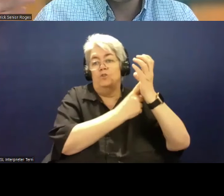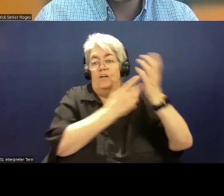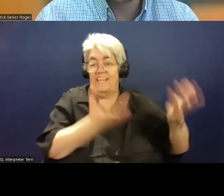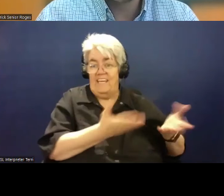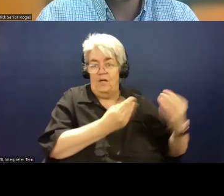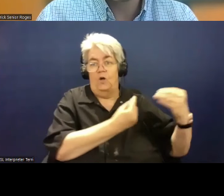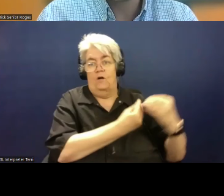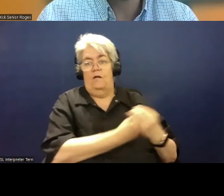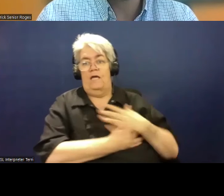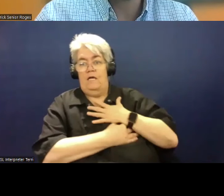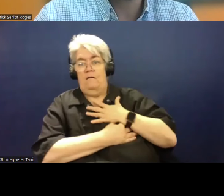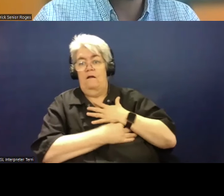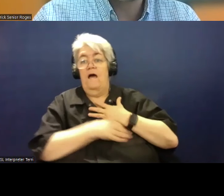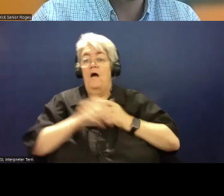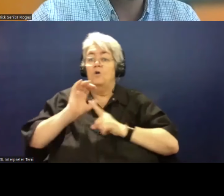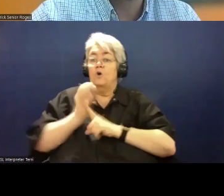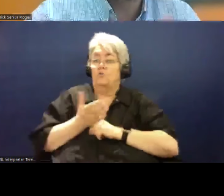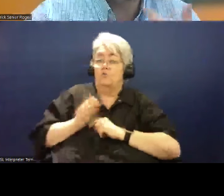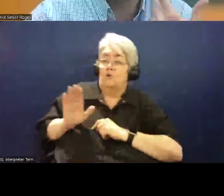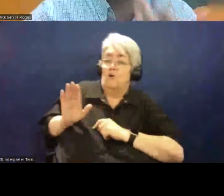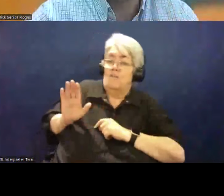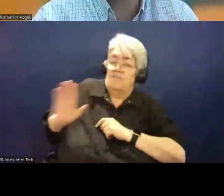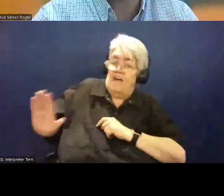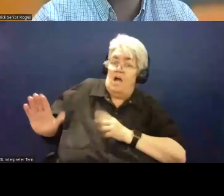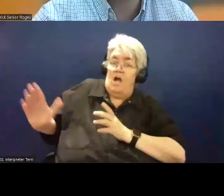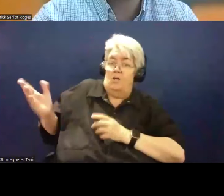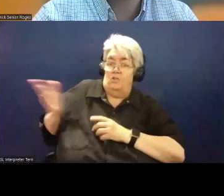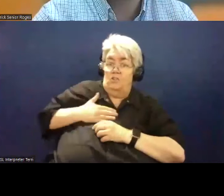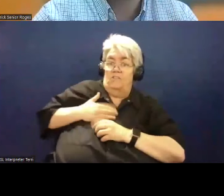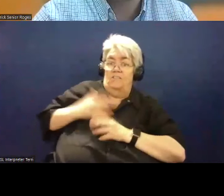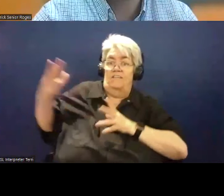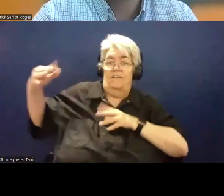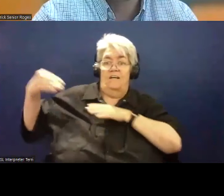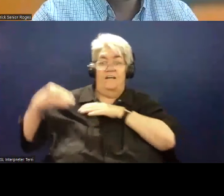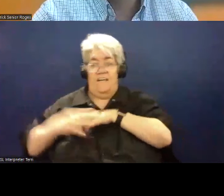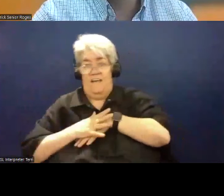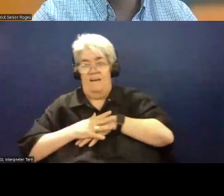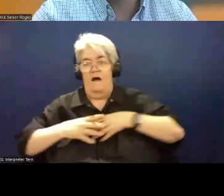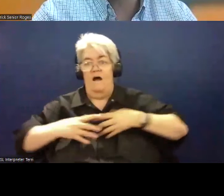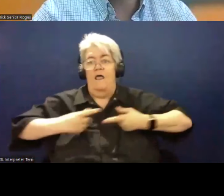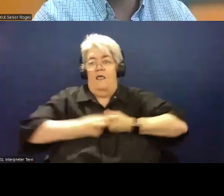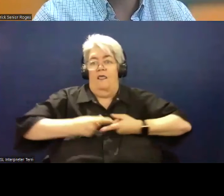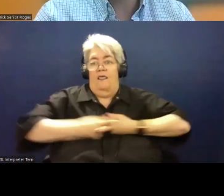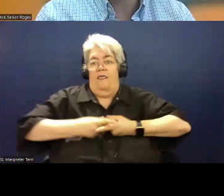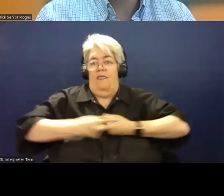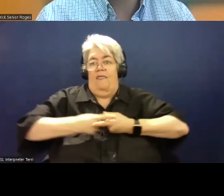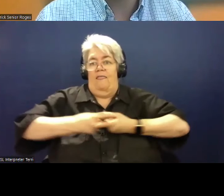AND SPENDING SOCIALIZED WITH THE U.S. CULTURE AND NORMS.